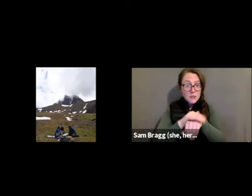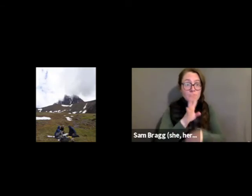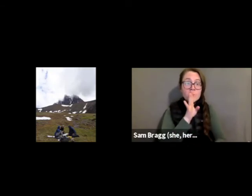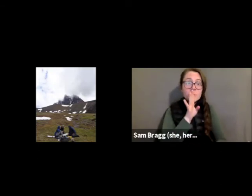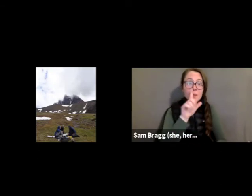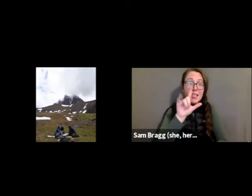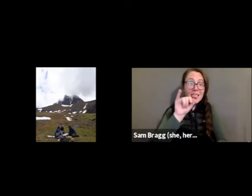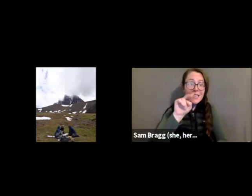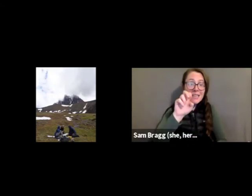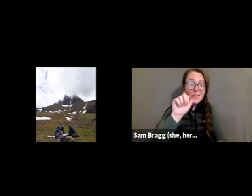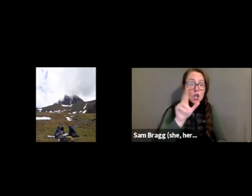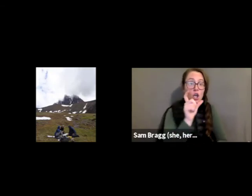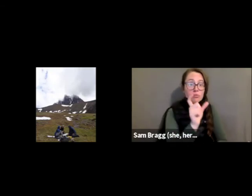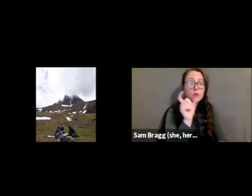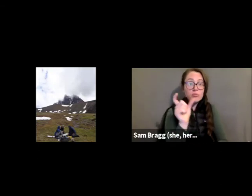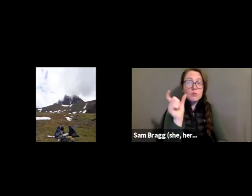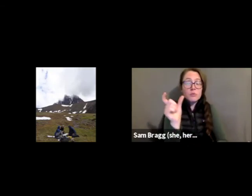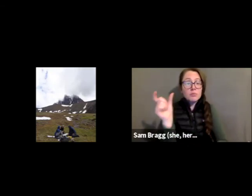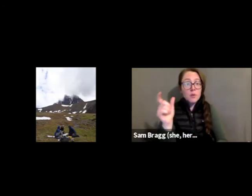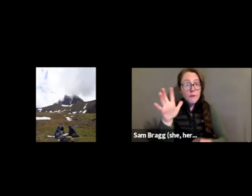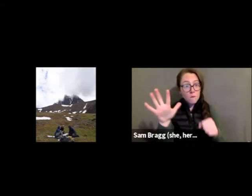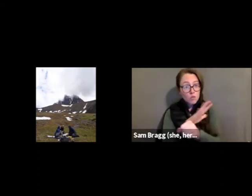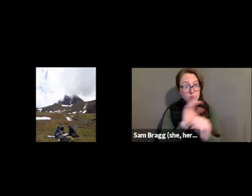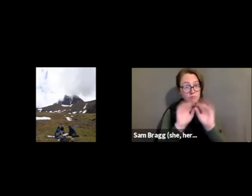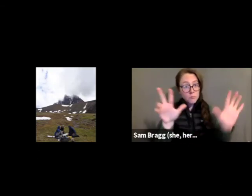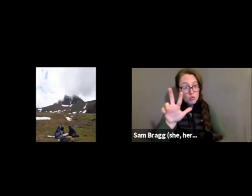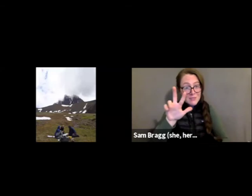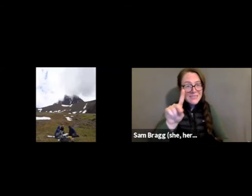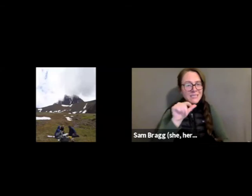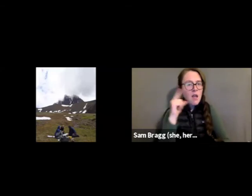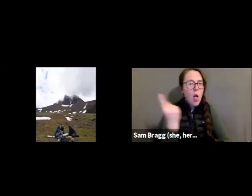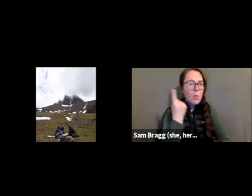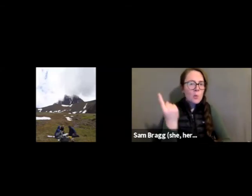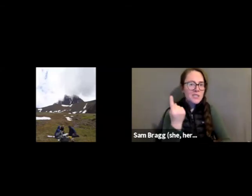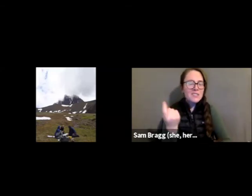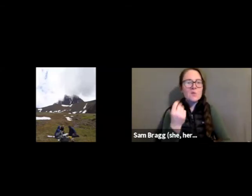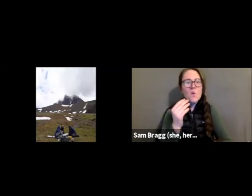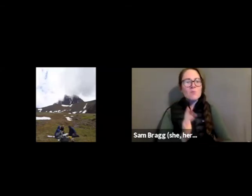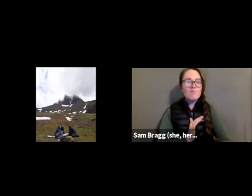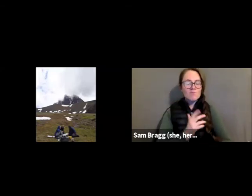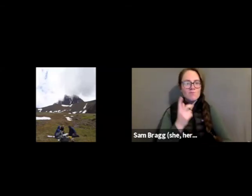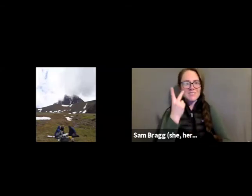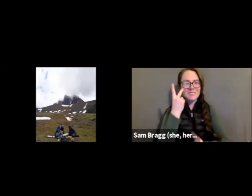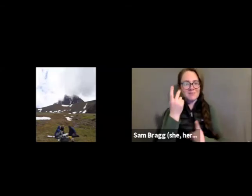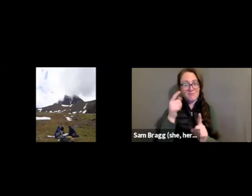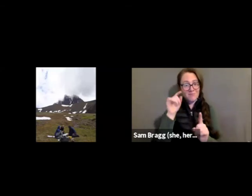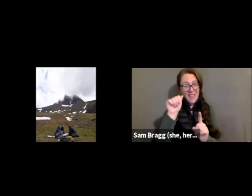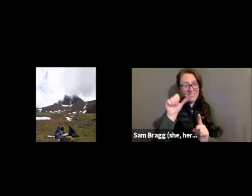and all that in asl whereas when you're speaking English it's very linear and so